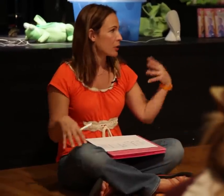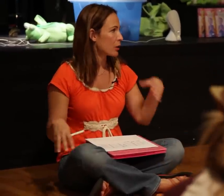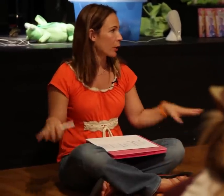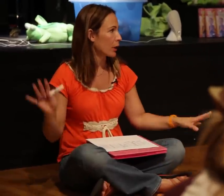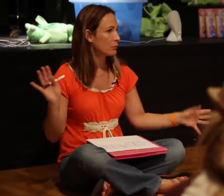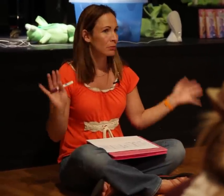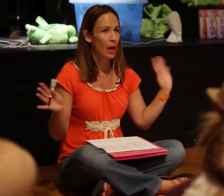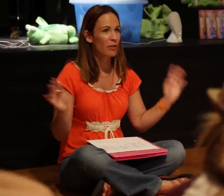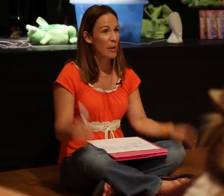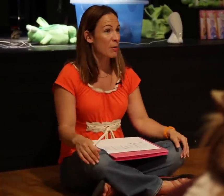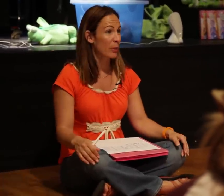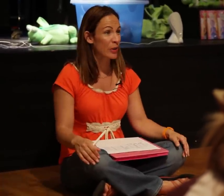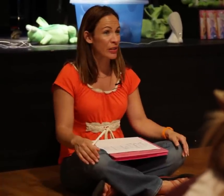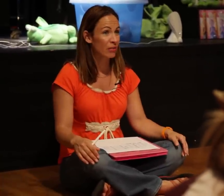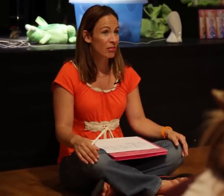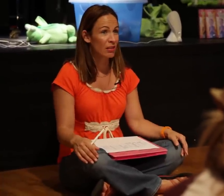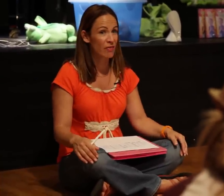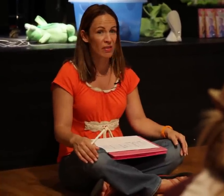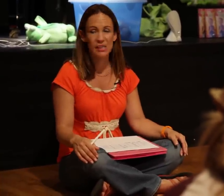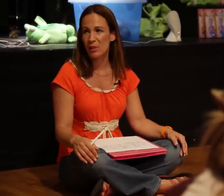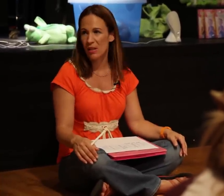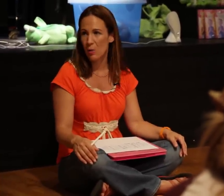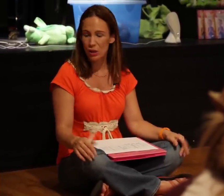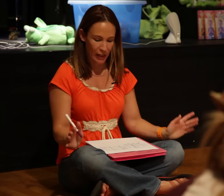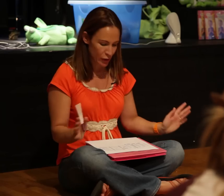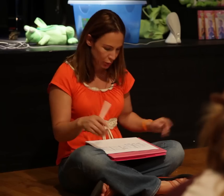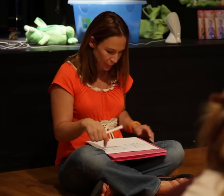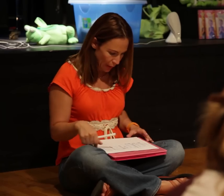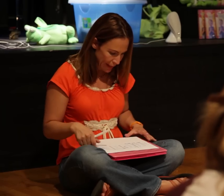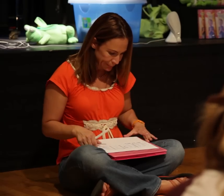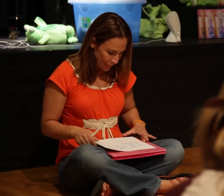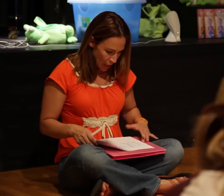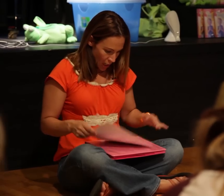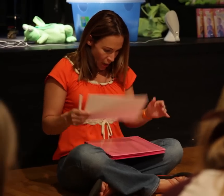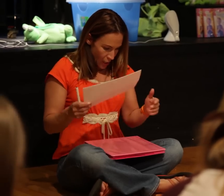and you can bring other family members if it's something they want to check out too.